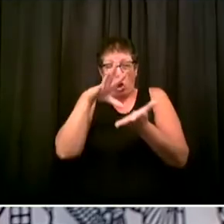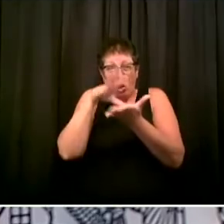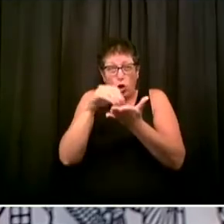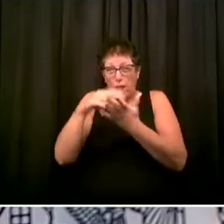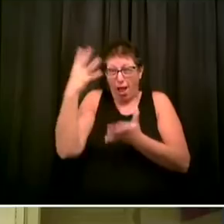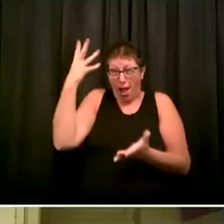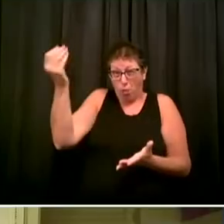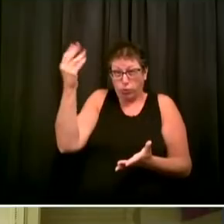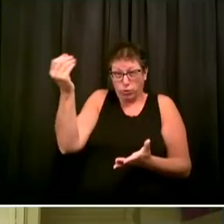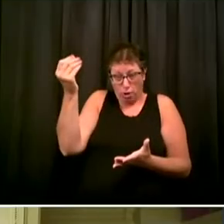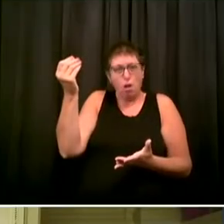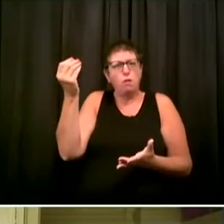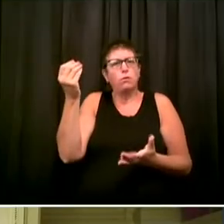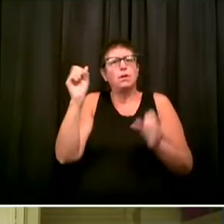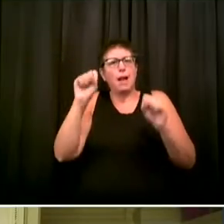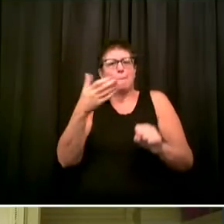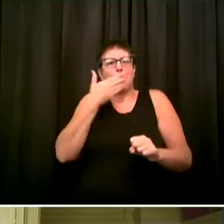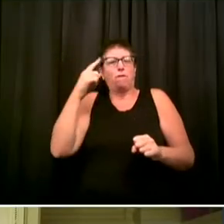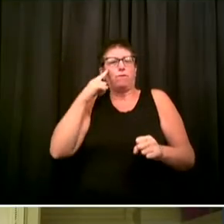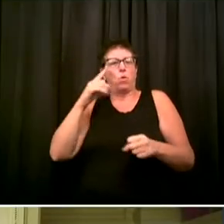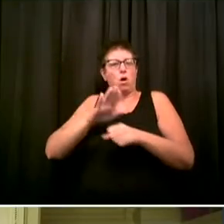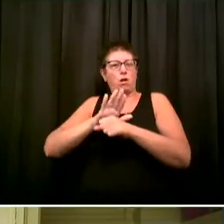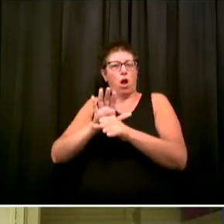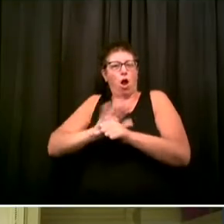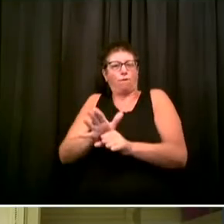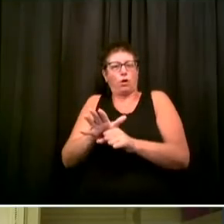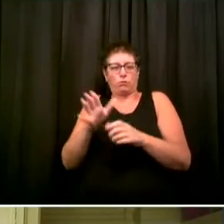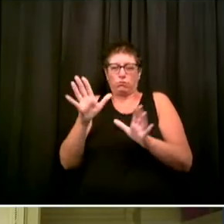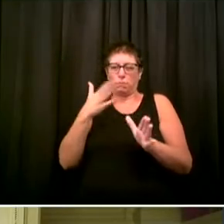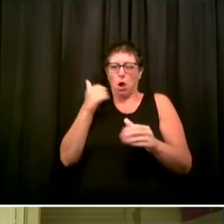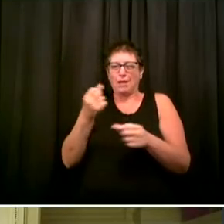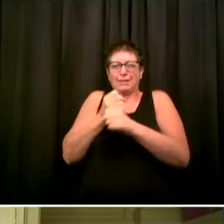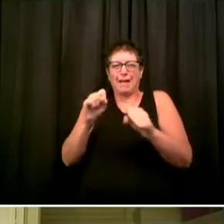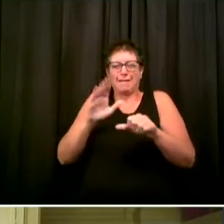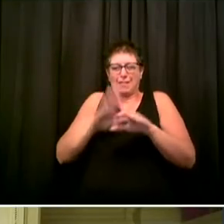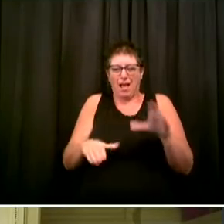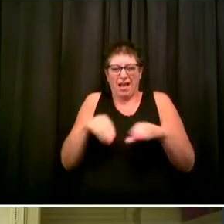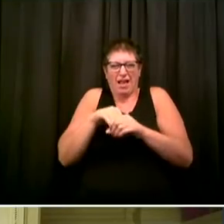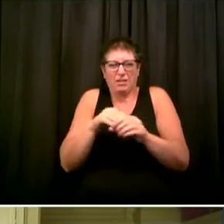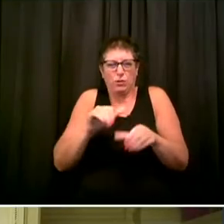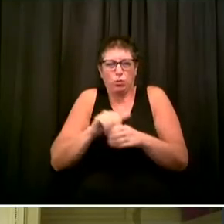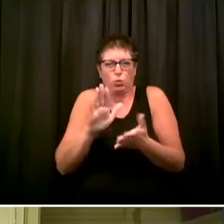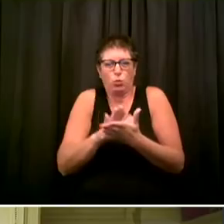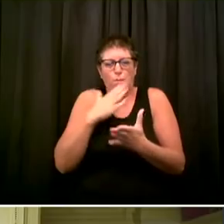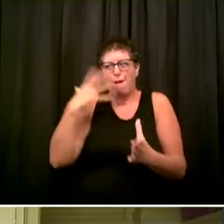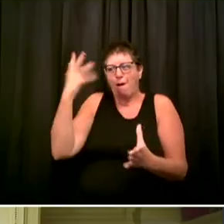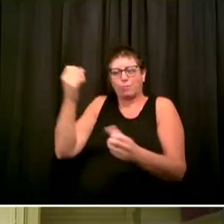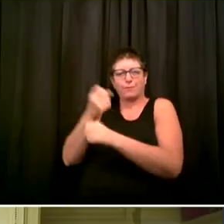KIDS LOVE BEING OUTDOORS AND LEARNING OUTDOORS. IT IS GREAT